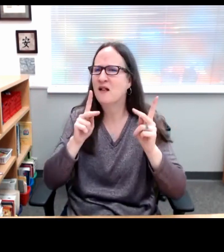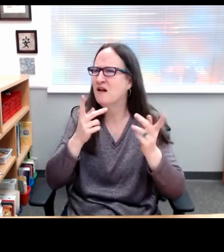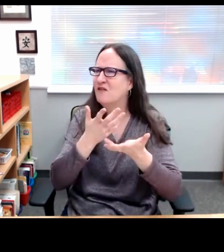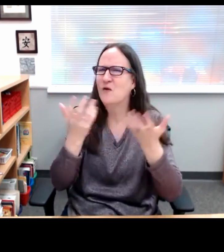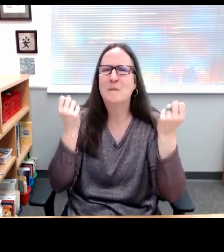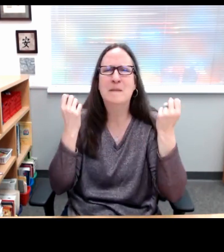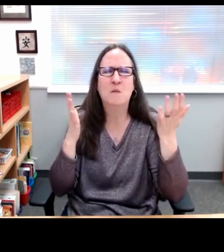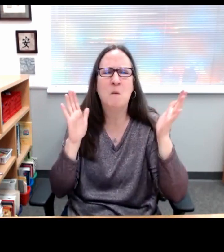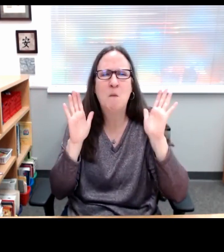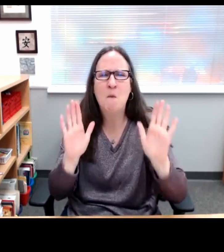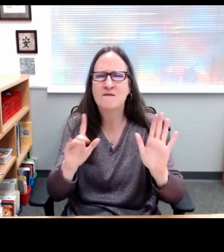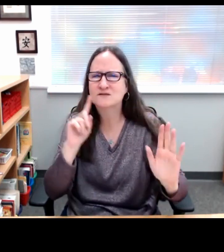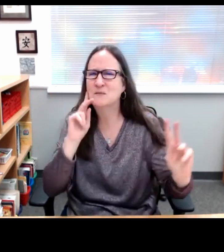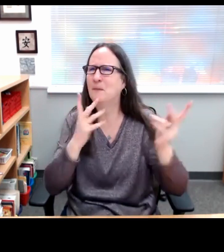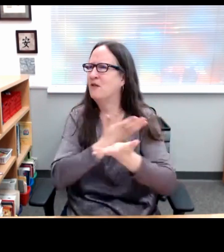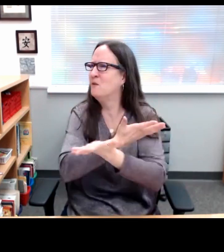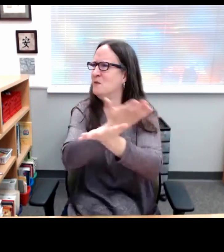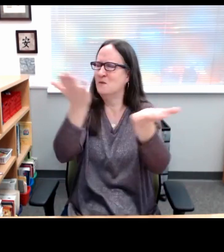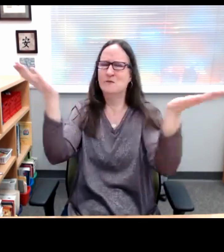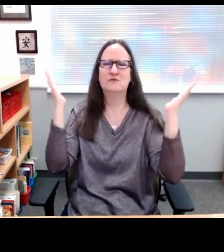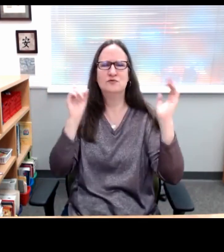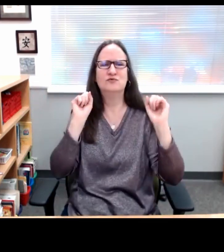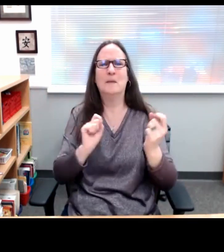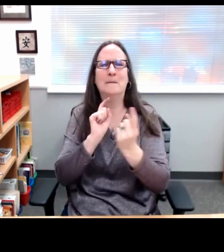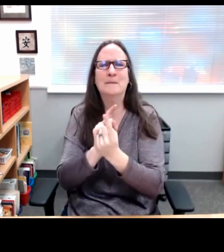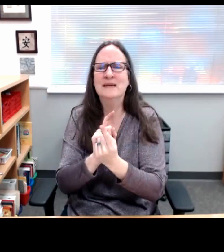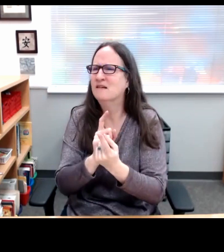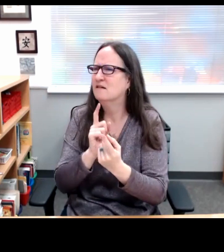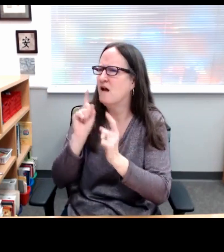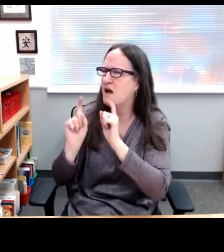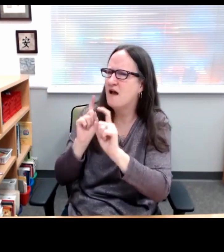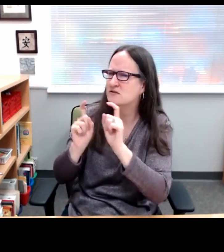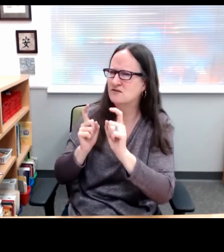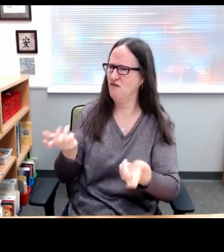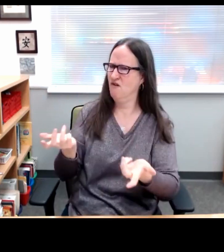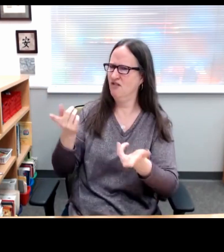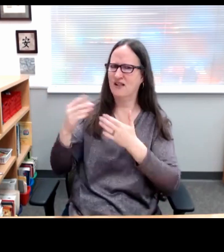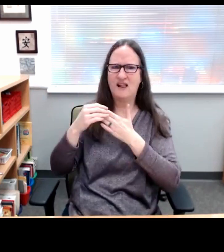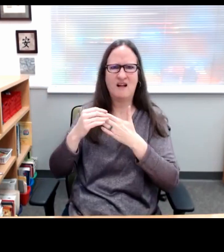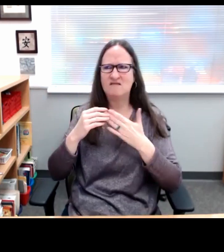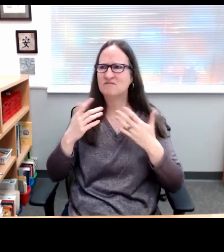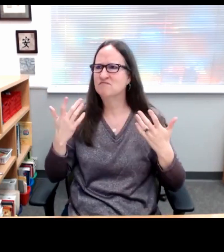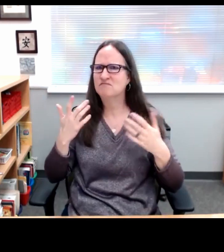when parents meet deaf people, there's so many wonderful deaf people around that they can meet.